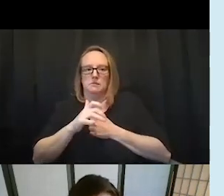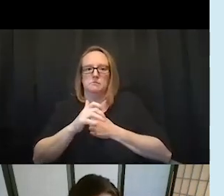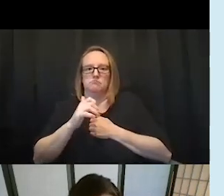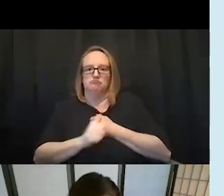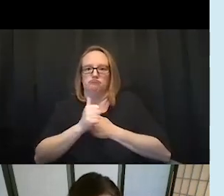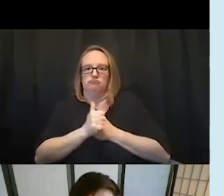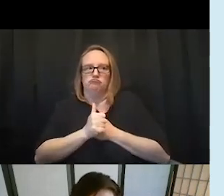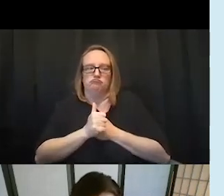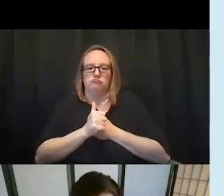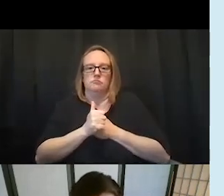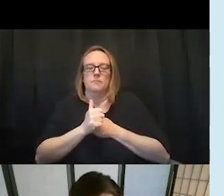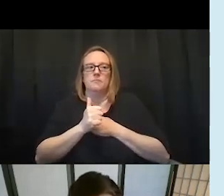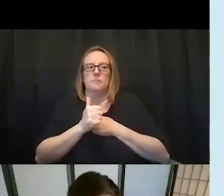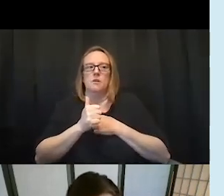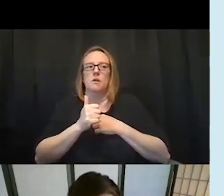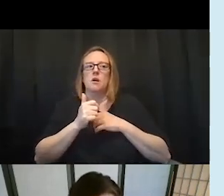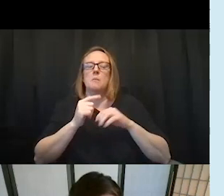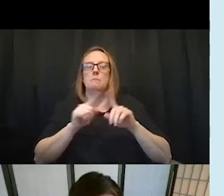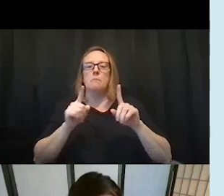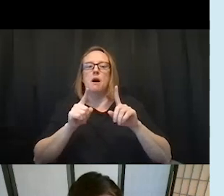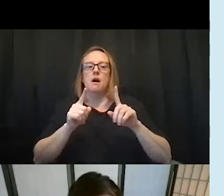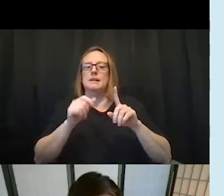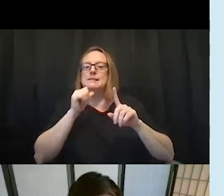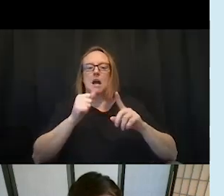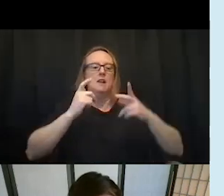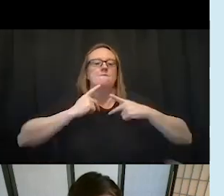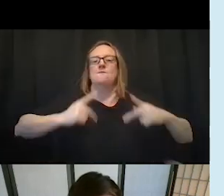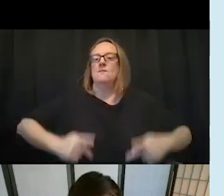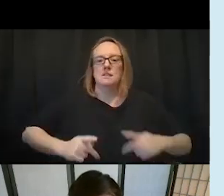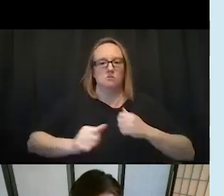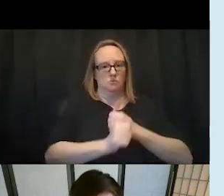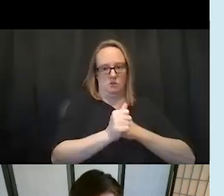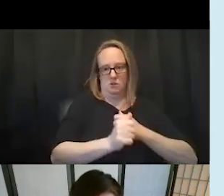um but in my body it's experienced very similarly to if I were to be in physical danger,